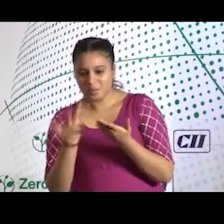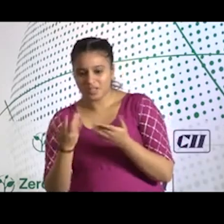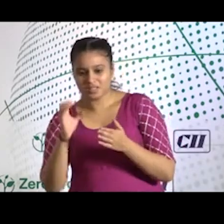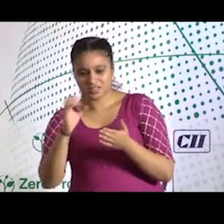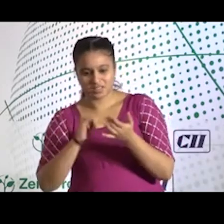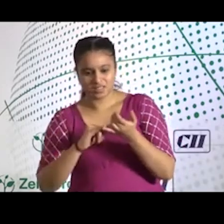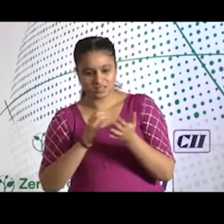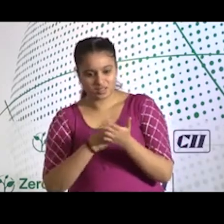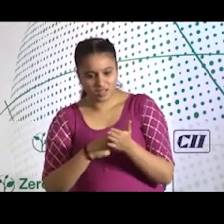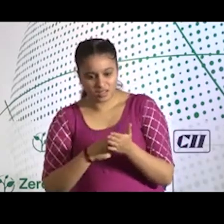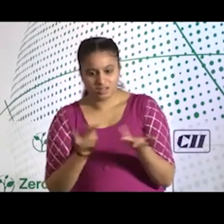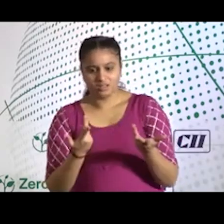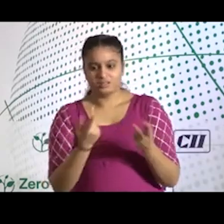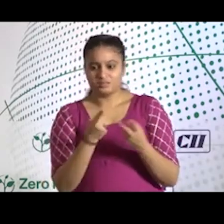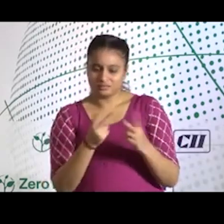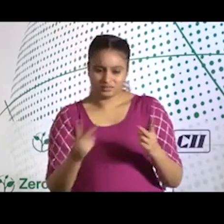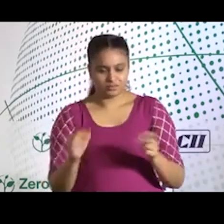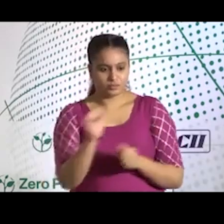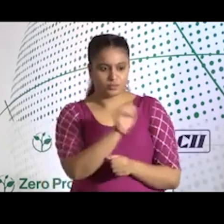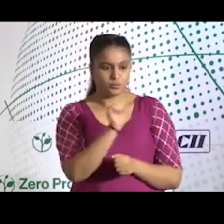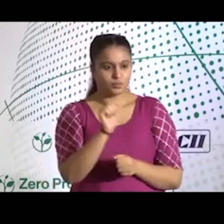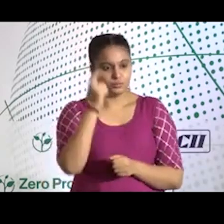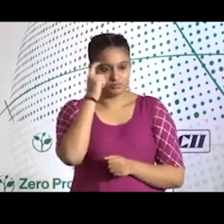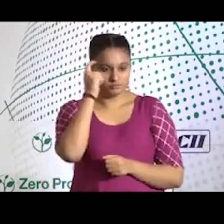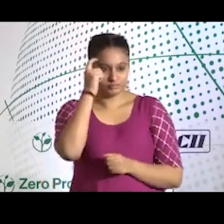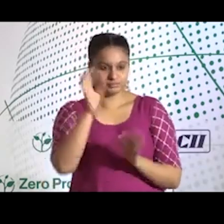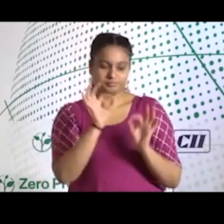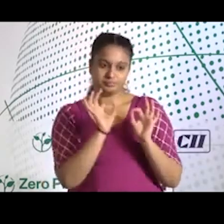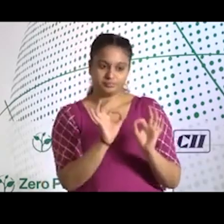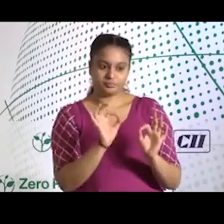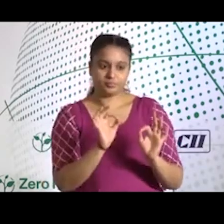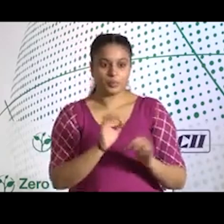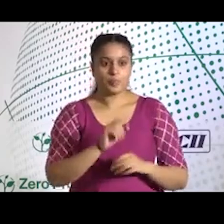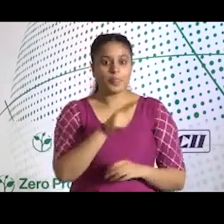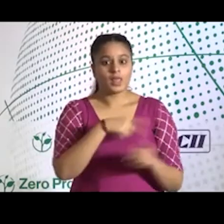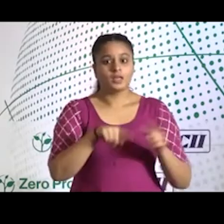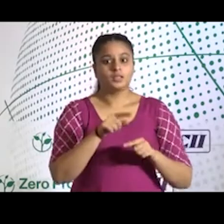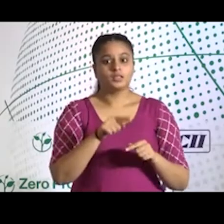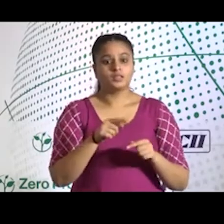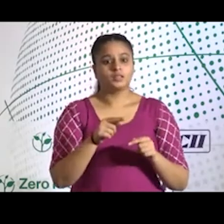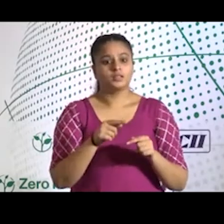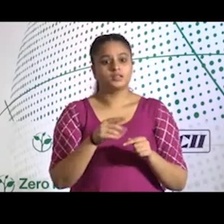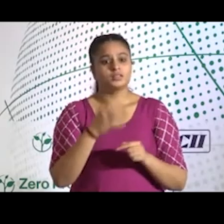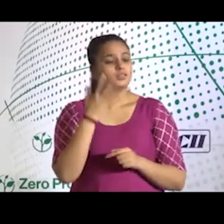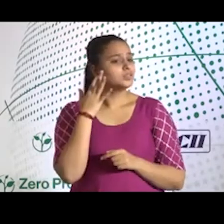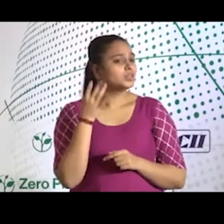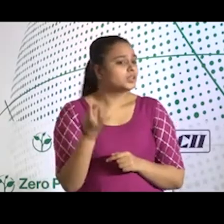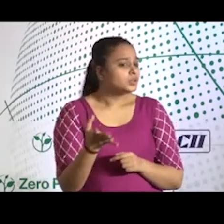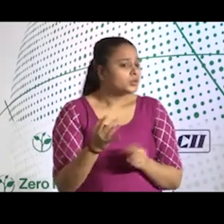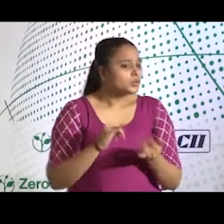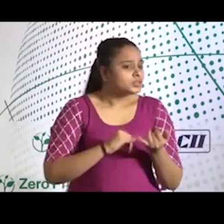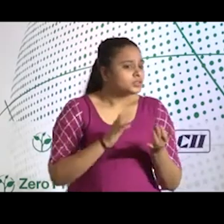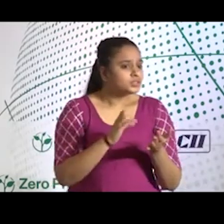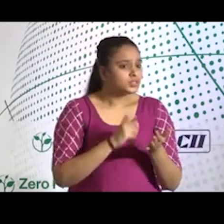Because I think you have some really good thoughts around how we should not ignore the CSR piece completely